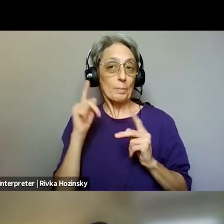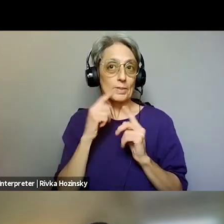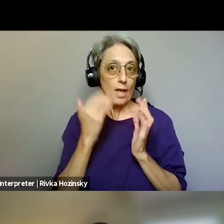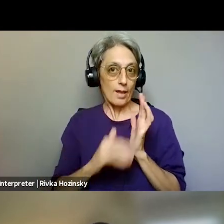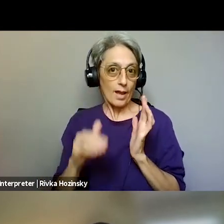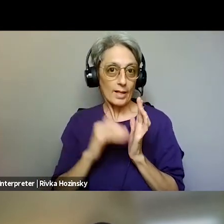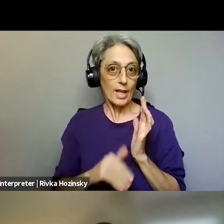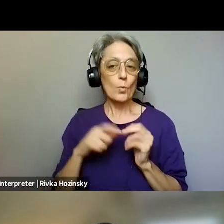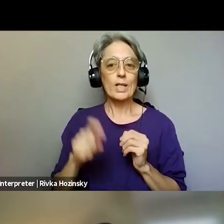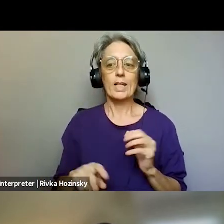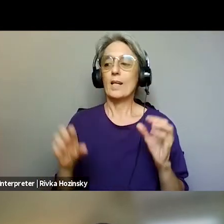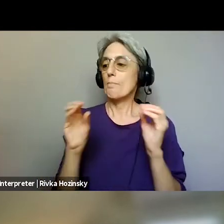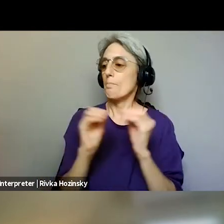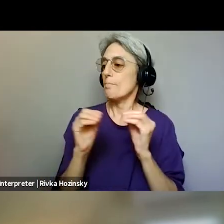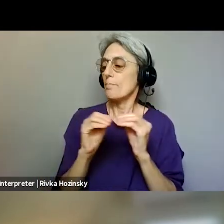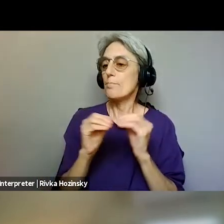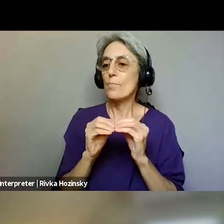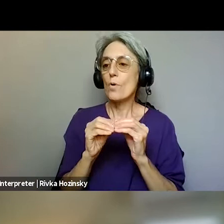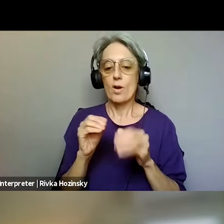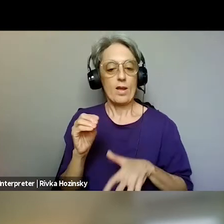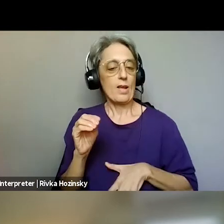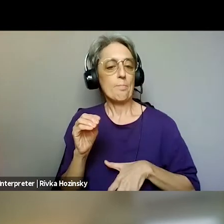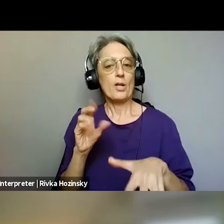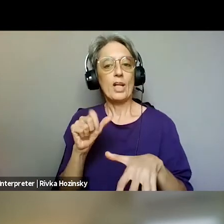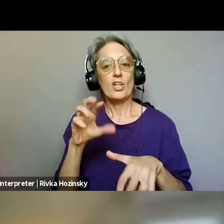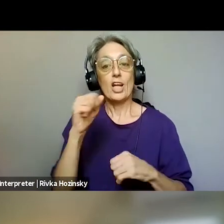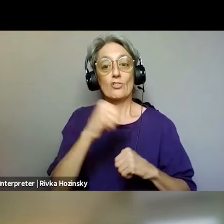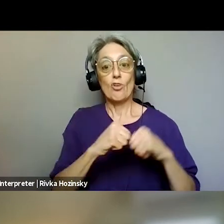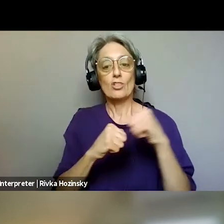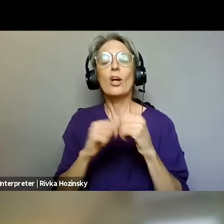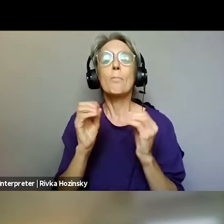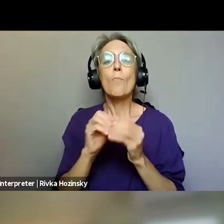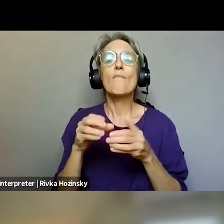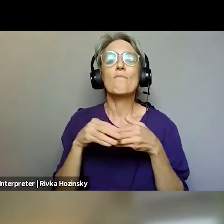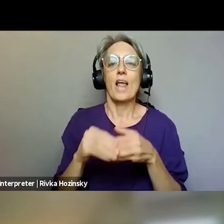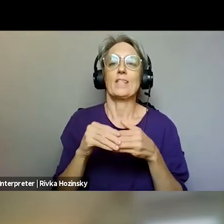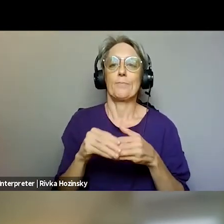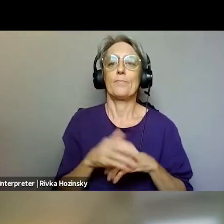flexible prenatal care structures. So the option to have longer appointments when they’re needed.